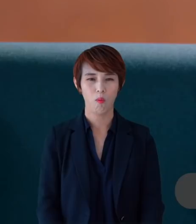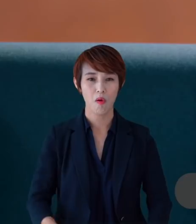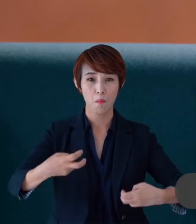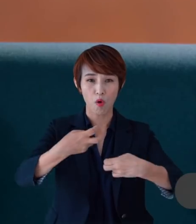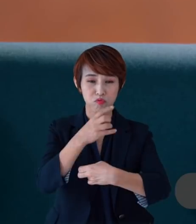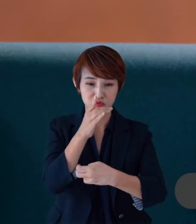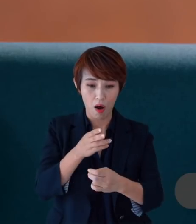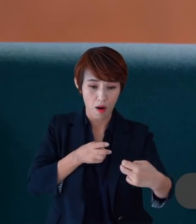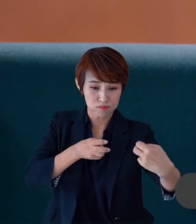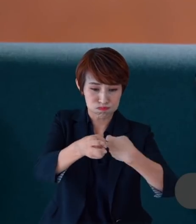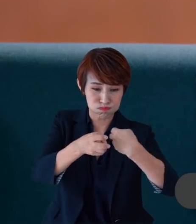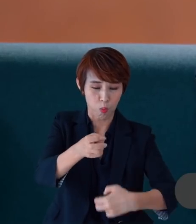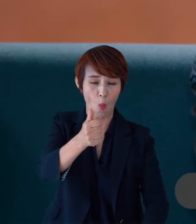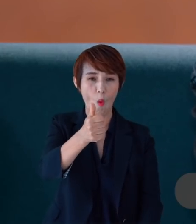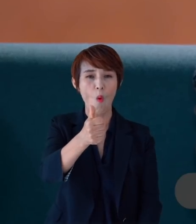j-hope: I realized just what an amazing city it is.